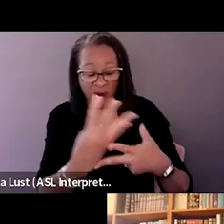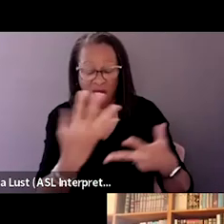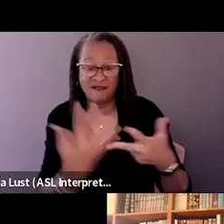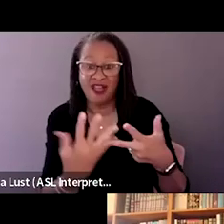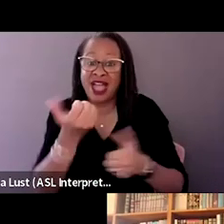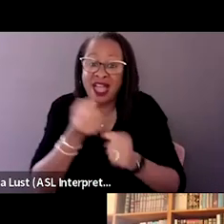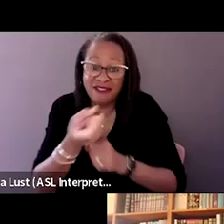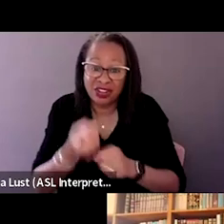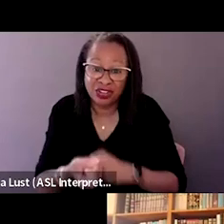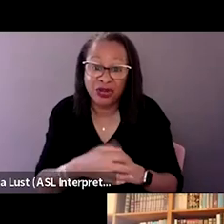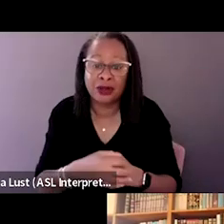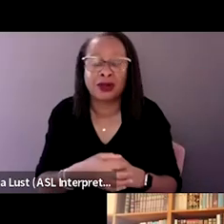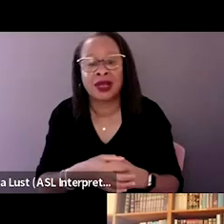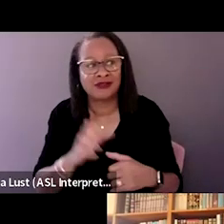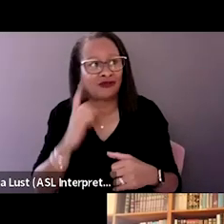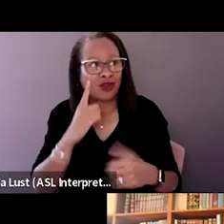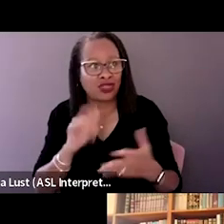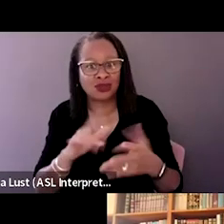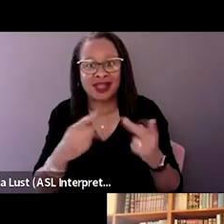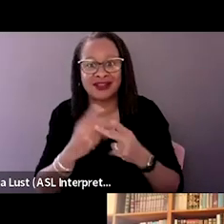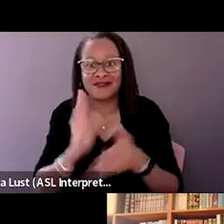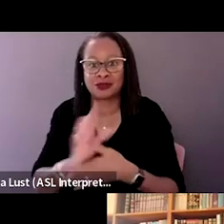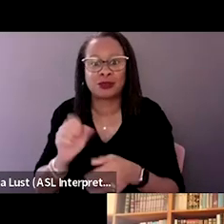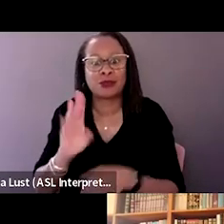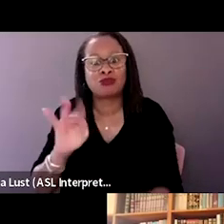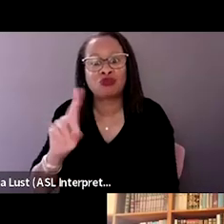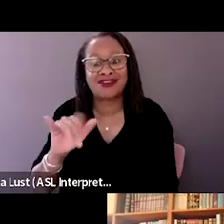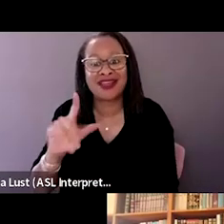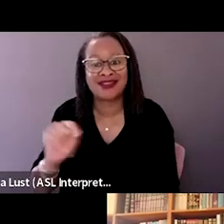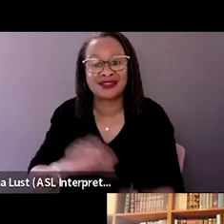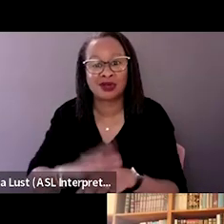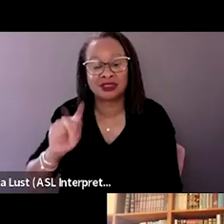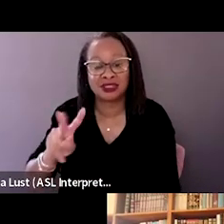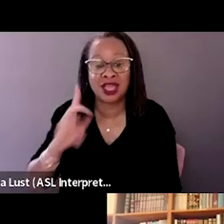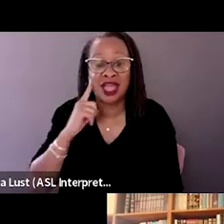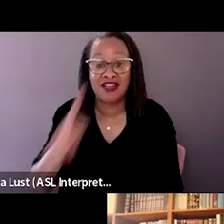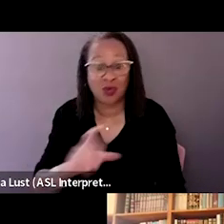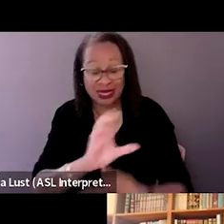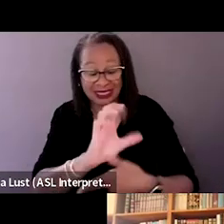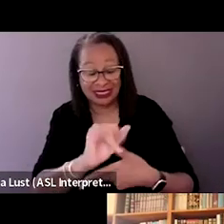to be broadcasted on TV. And even for the cinematic and feature length documentaries,